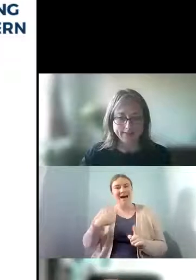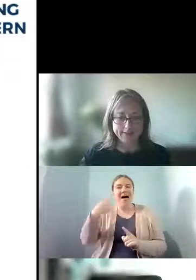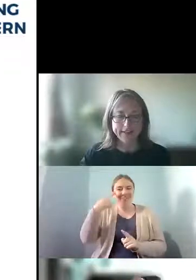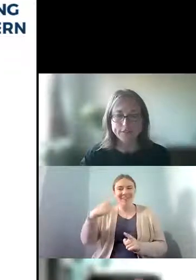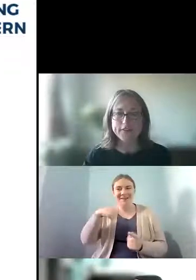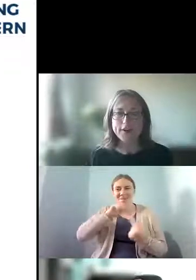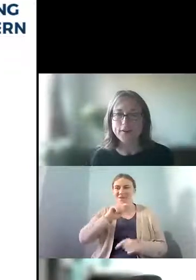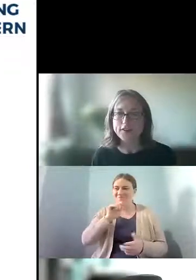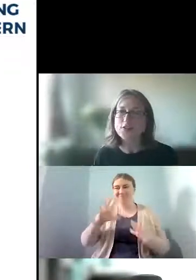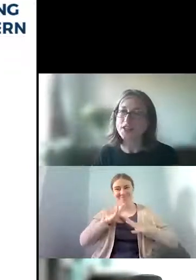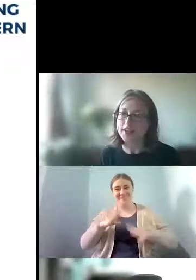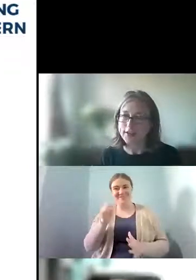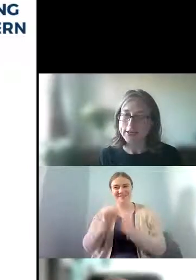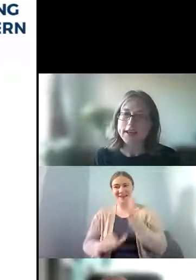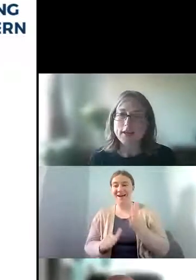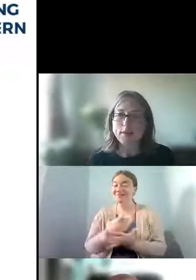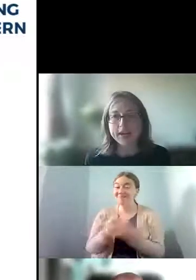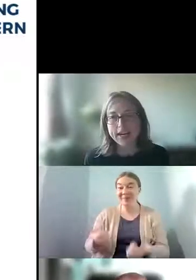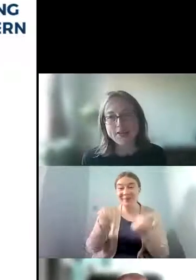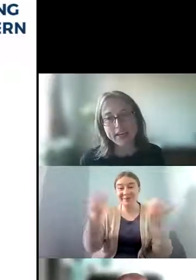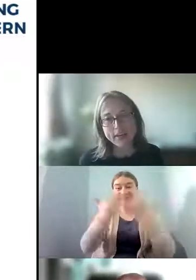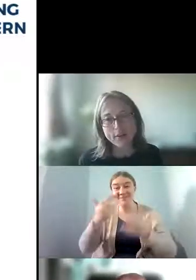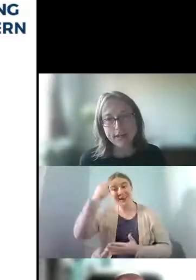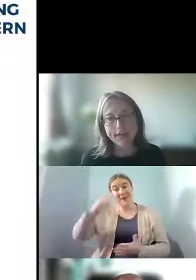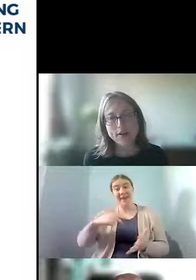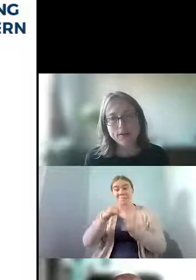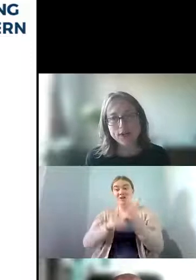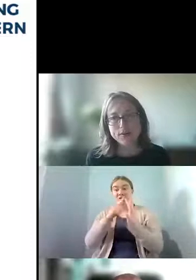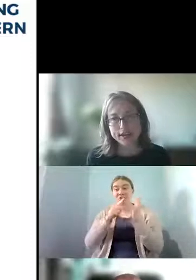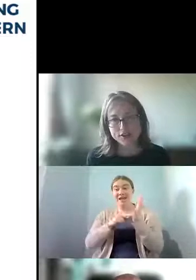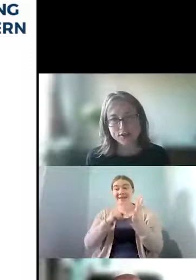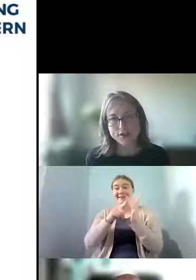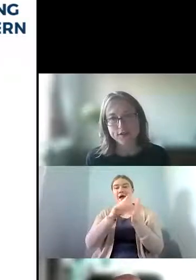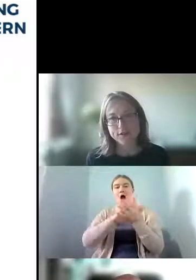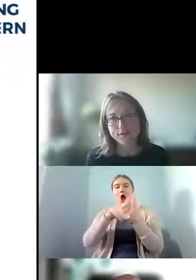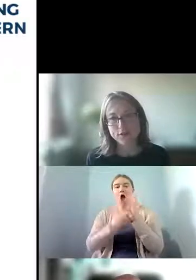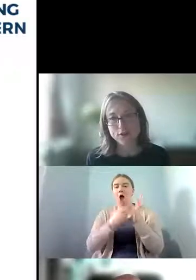now so first of all good evening my name is Jennie Hermole and i'm the communications officer for the